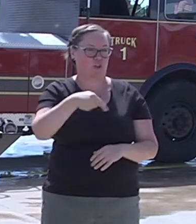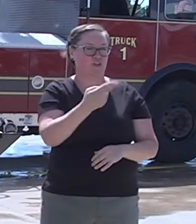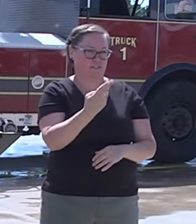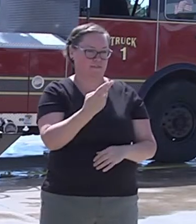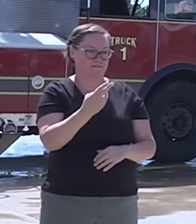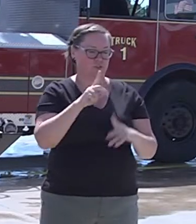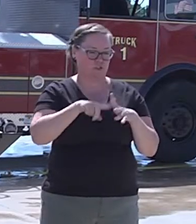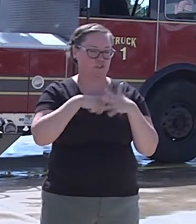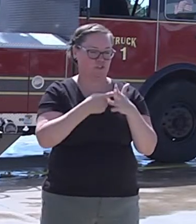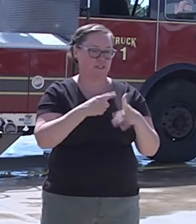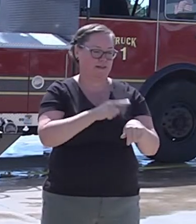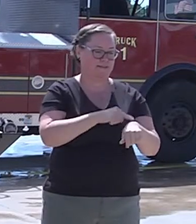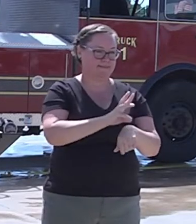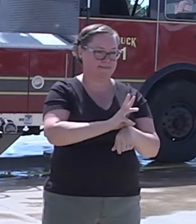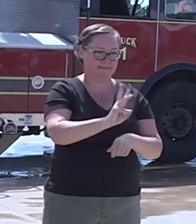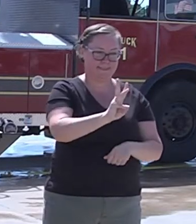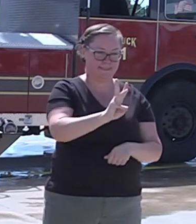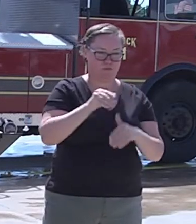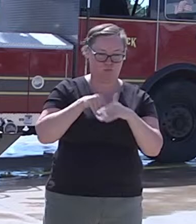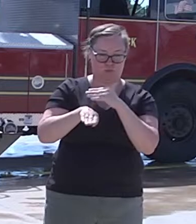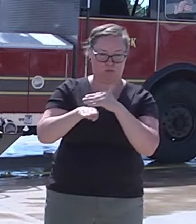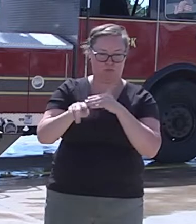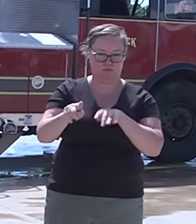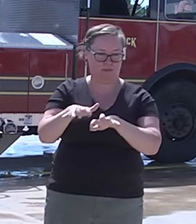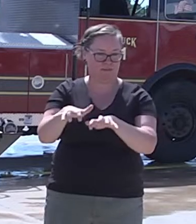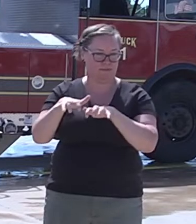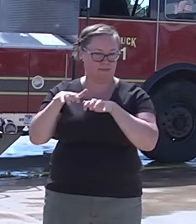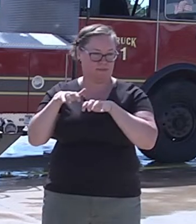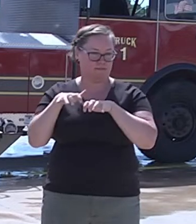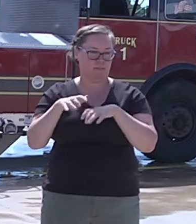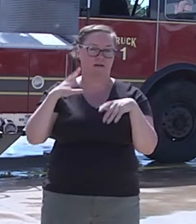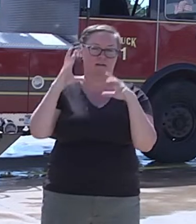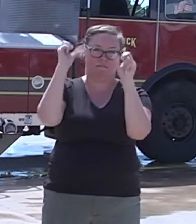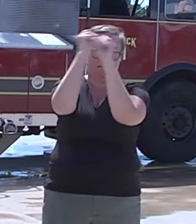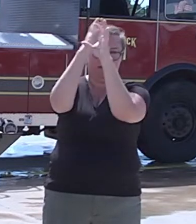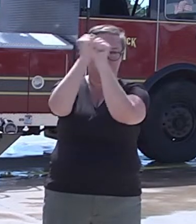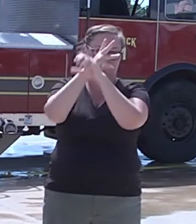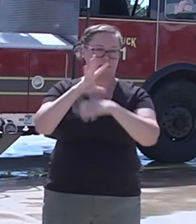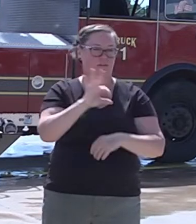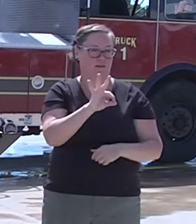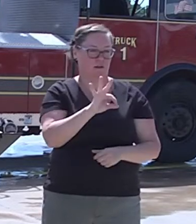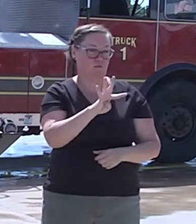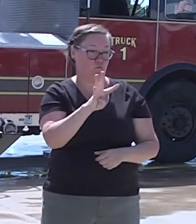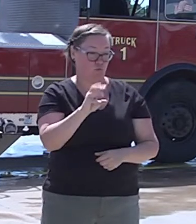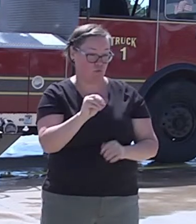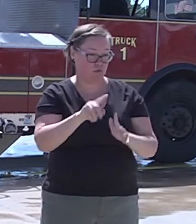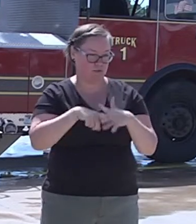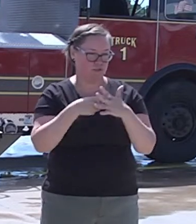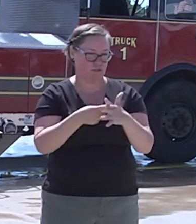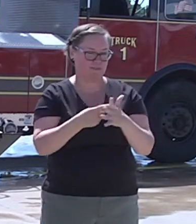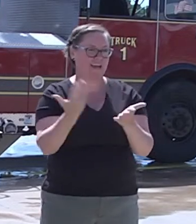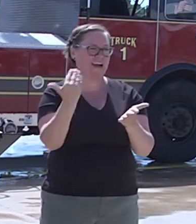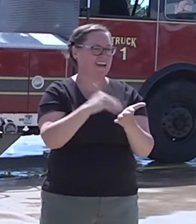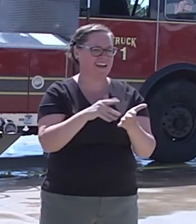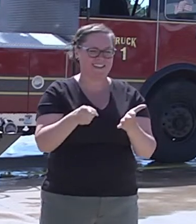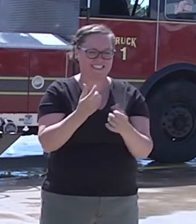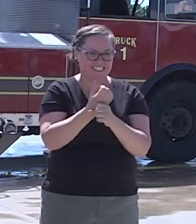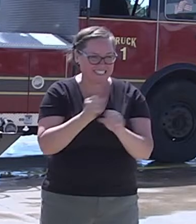at 6:00 for the stadium the fireworks go off at 9:40 and again it's a safe and really great show